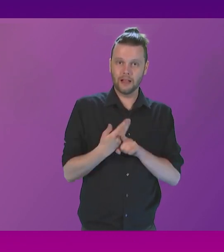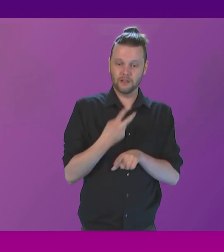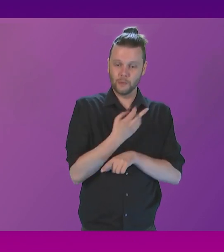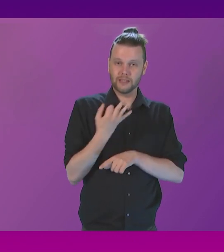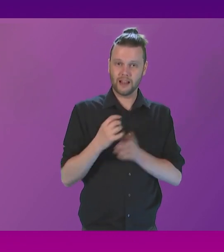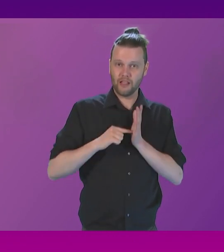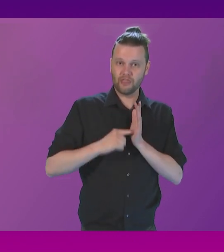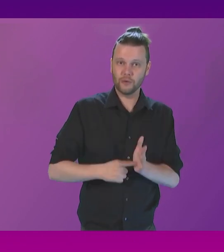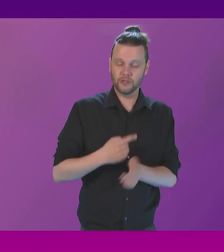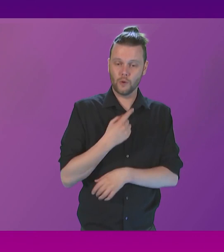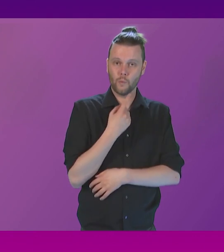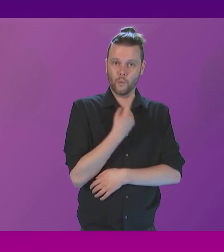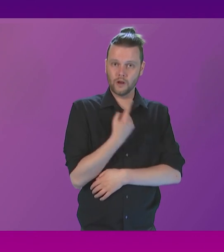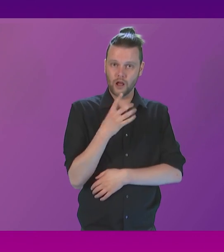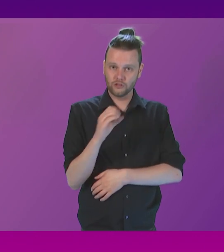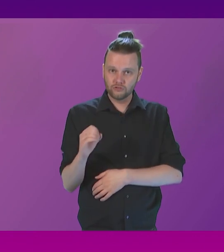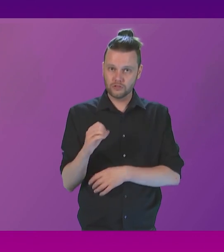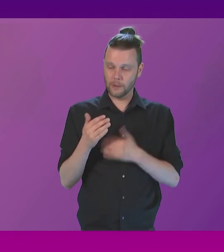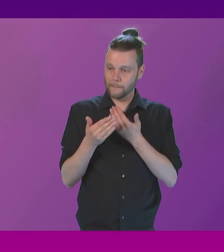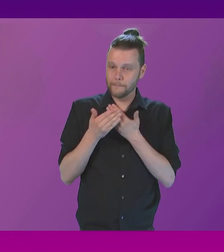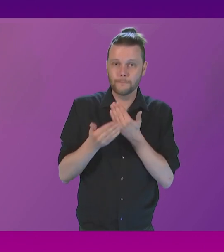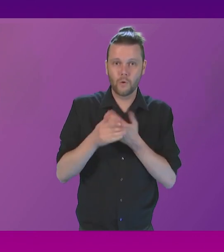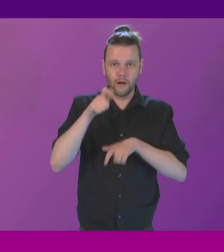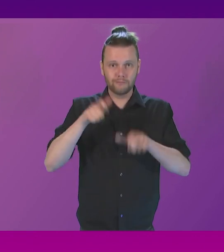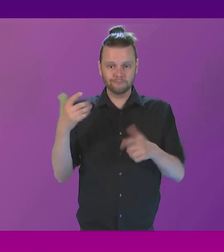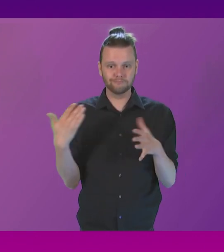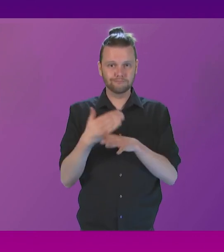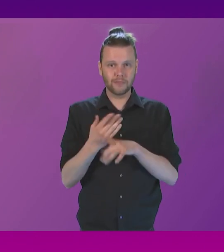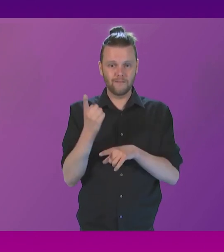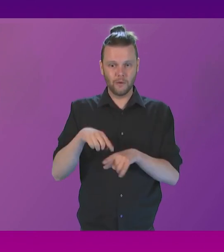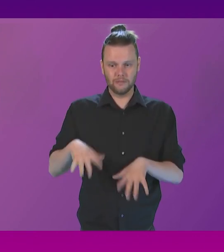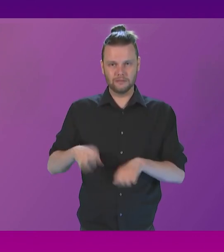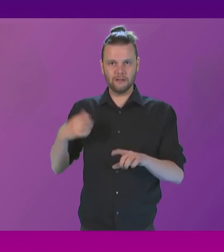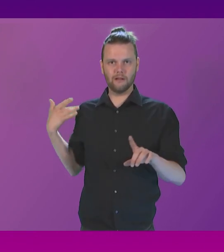29,100 more full-time equivalent staff working in the NHS than we did when we first took office.